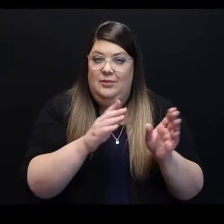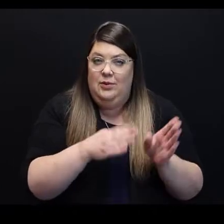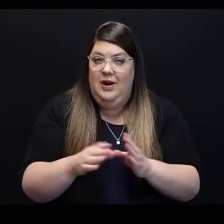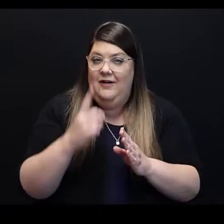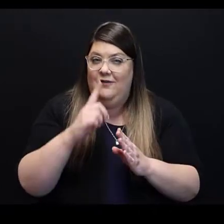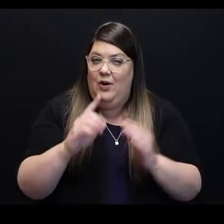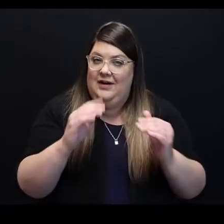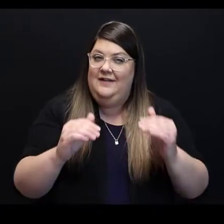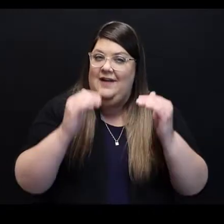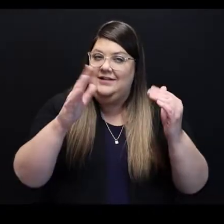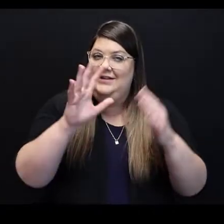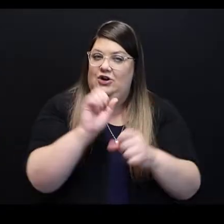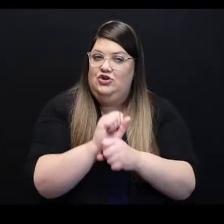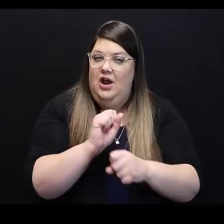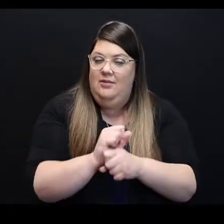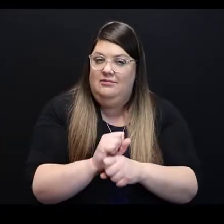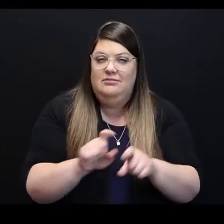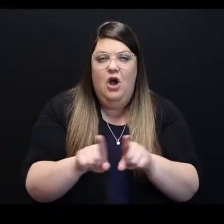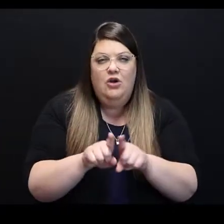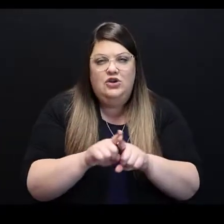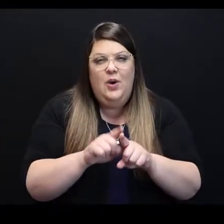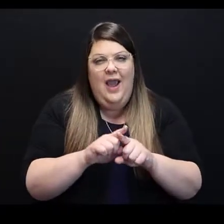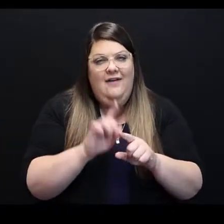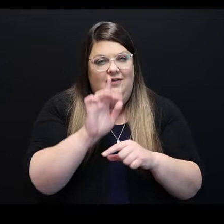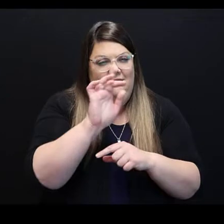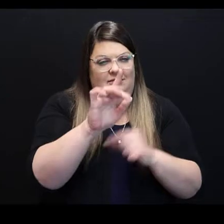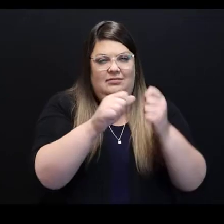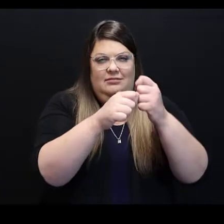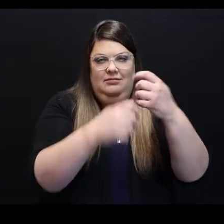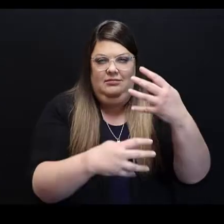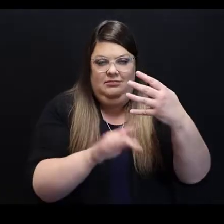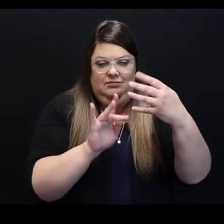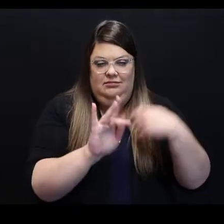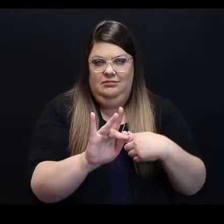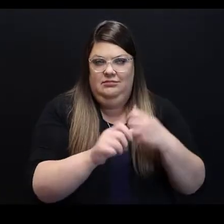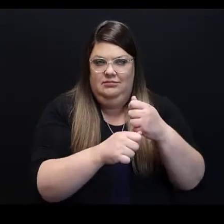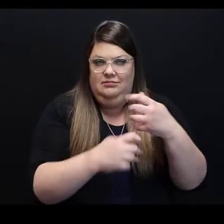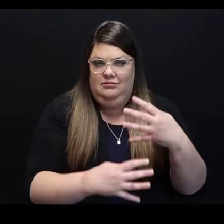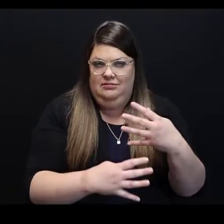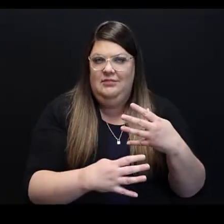There are also accordions that display types of training they can find more information about